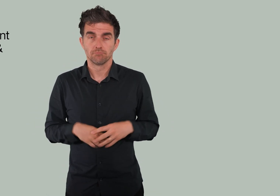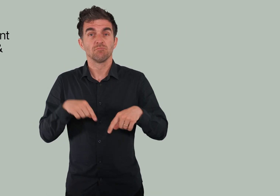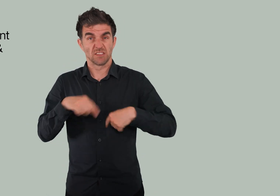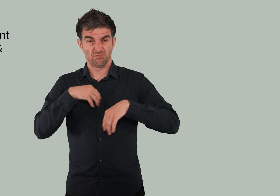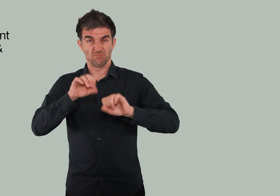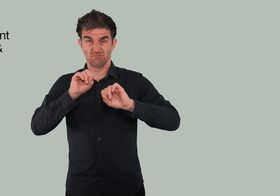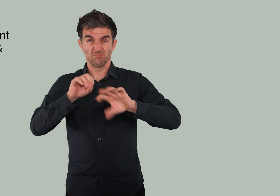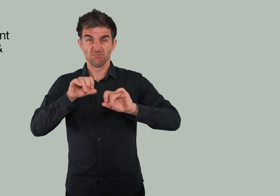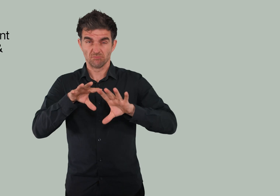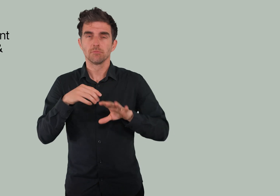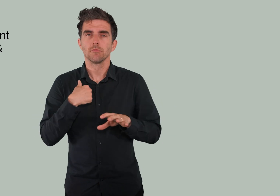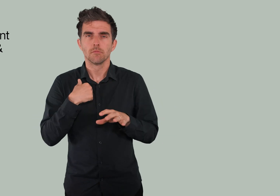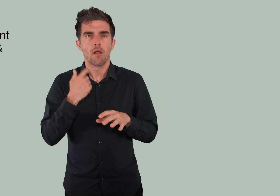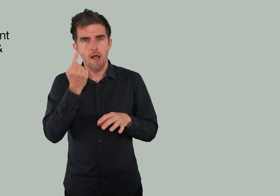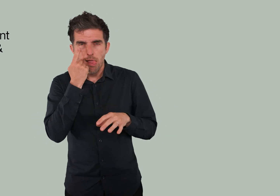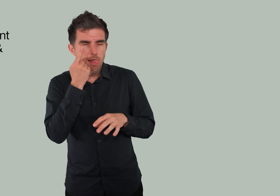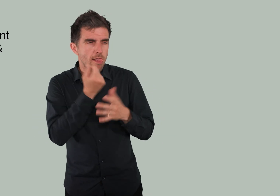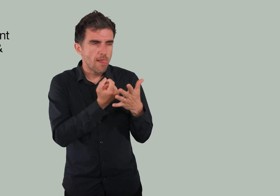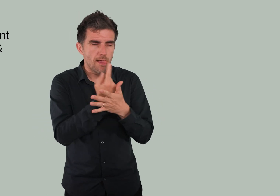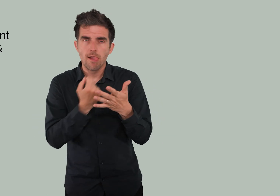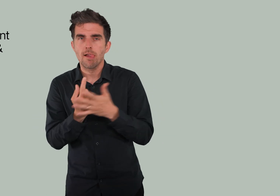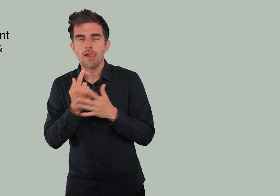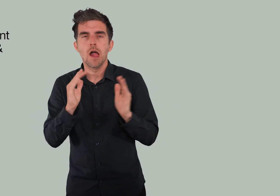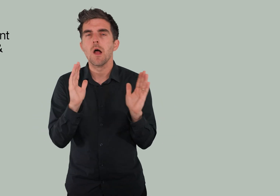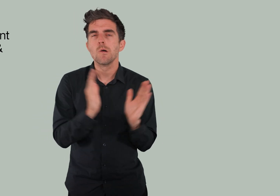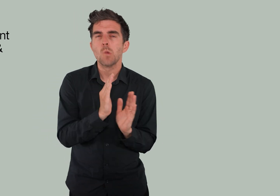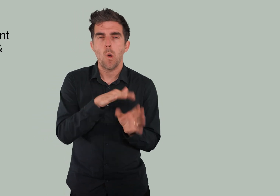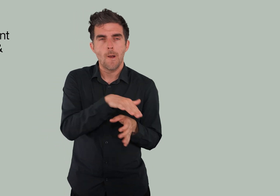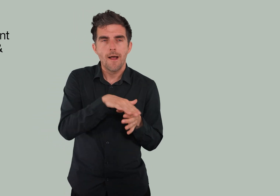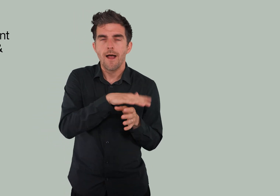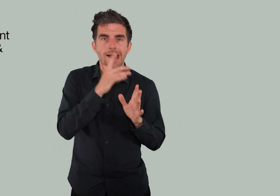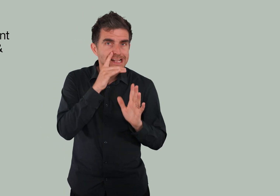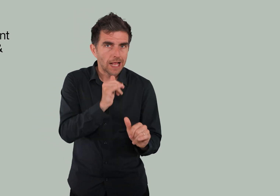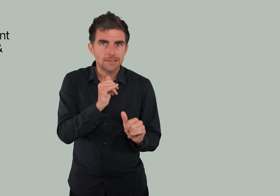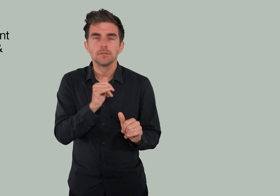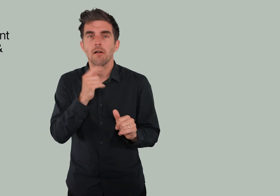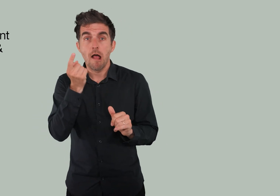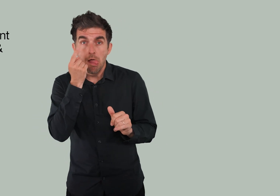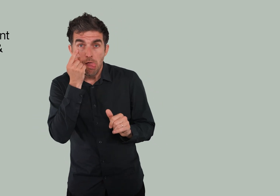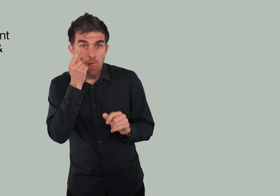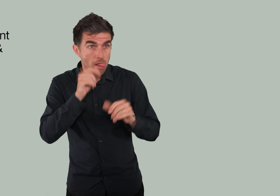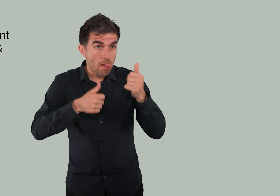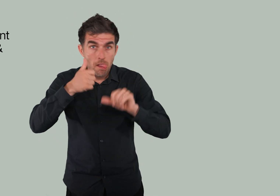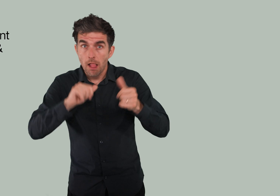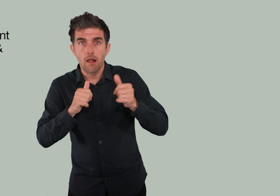In this context we are carrying out small-scale tests and experiments